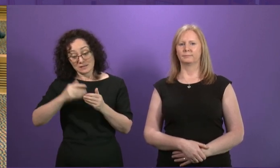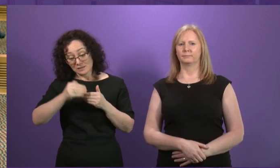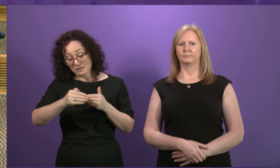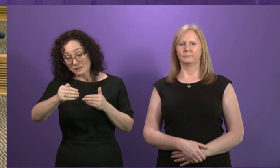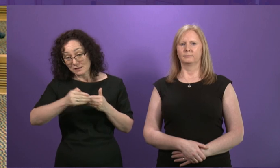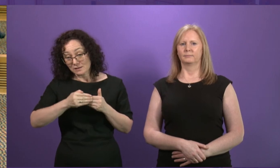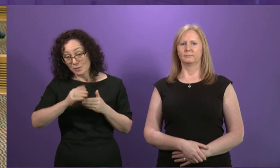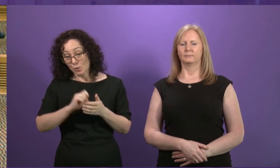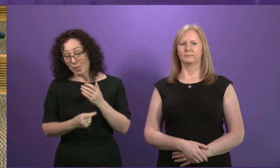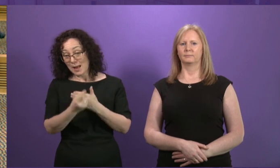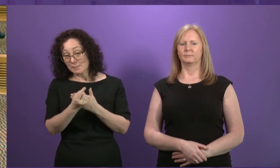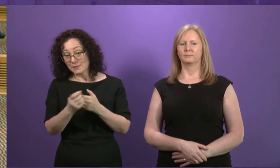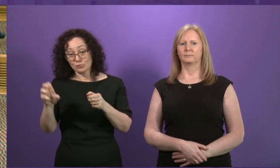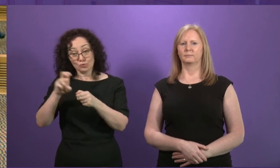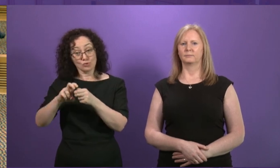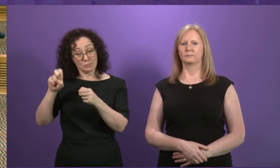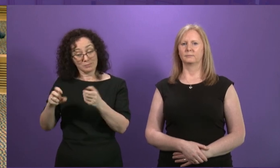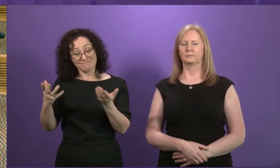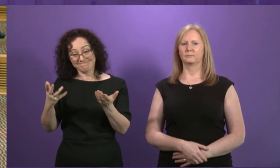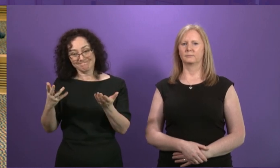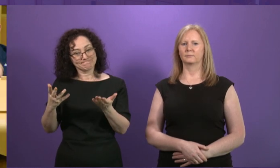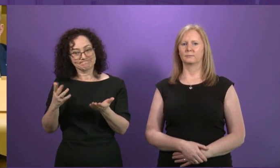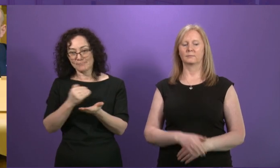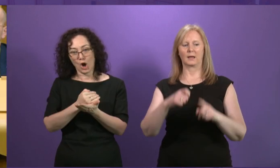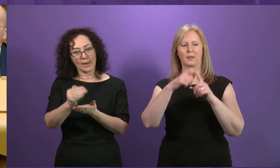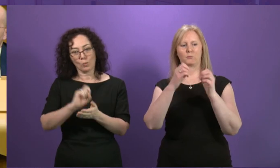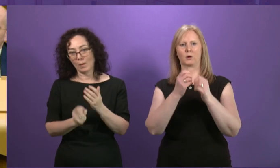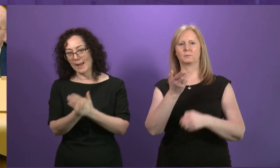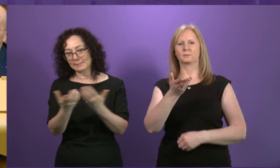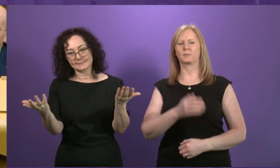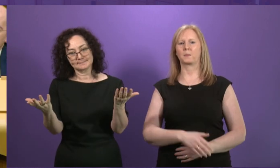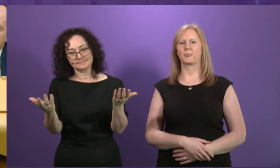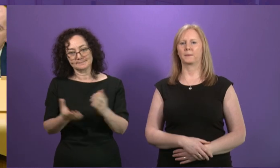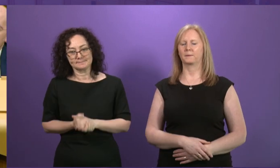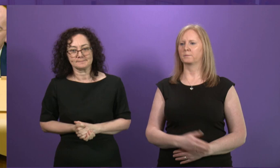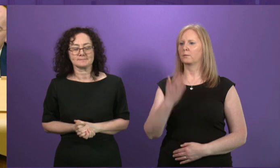is continually being short changed. Keith Brown: I acknowledge the First Minister’s point